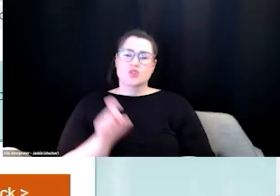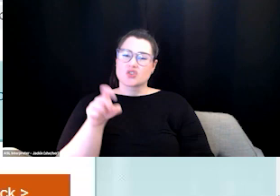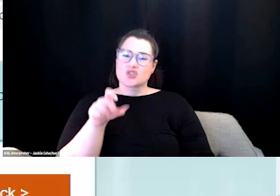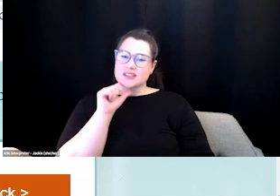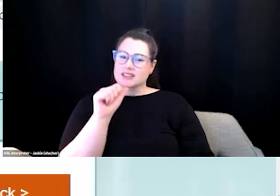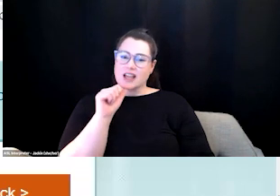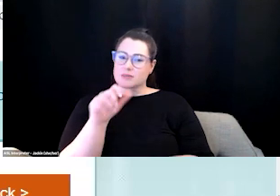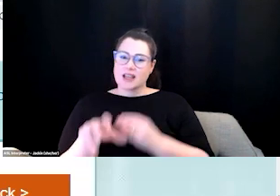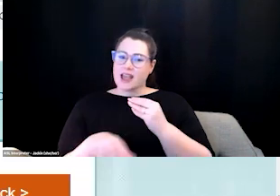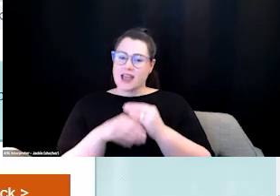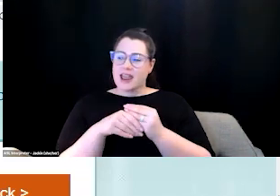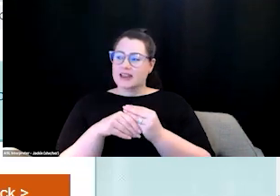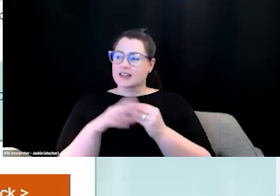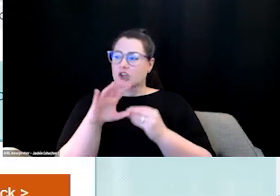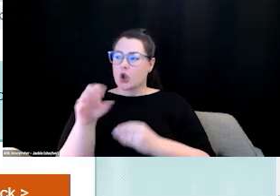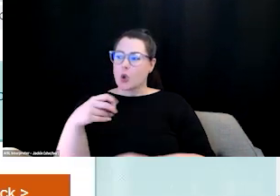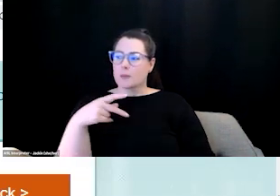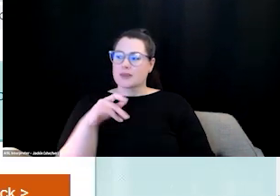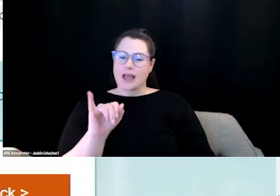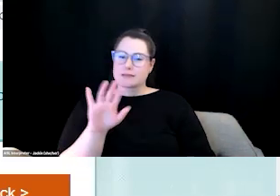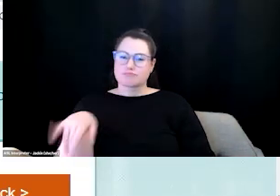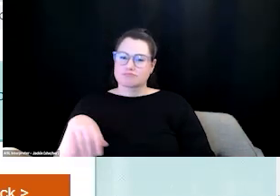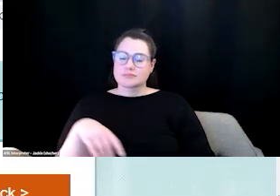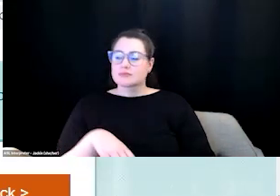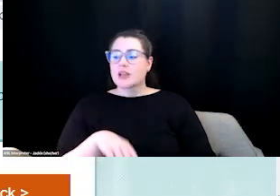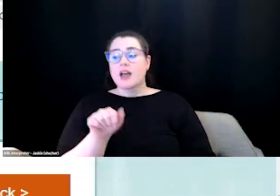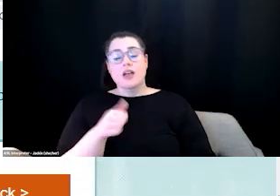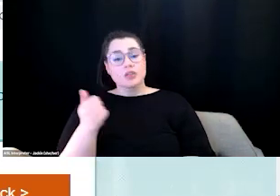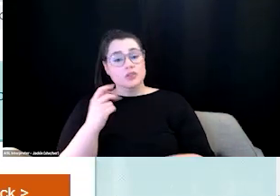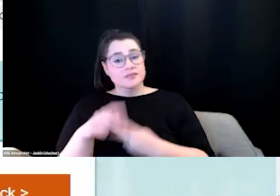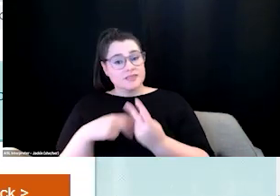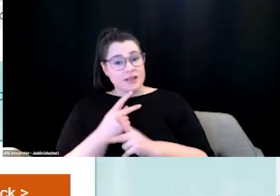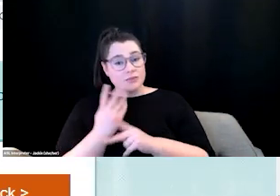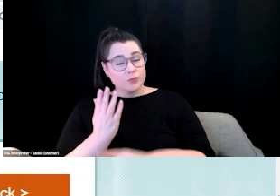So even though this button is here, don't click on that. But for other solicitations, of course, that option is available to you.